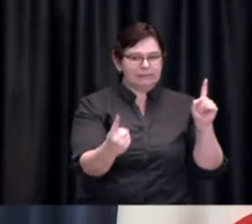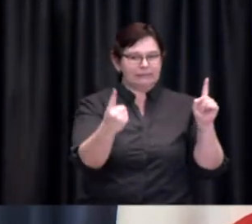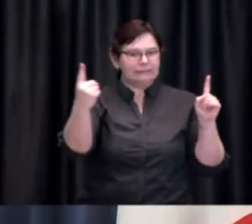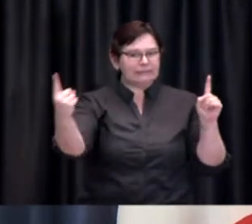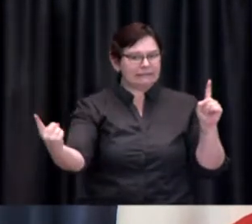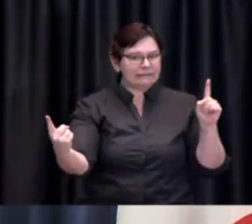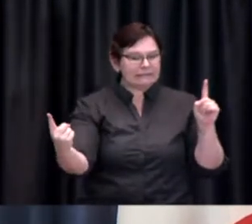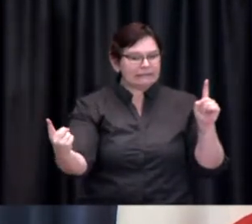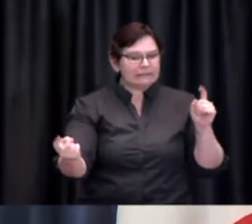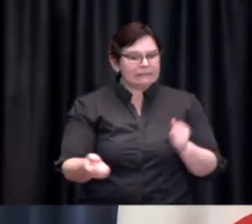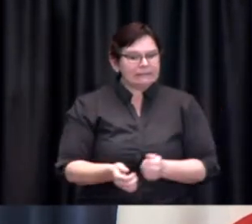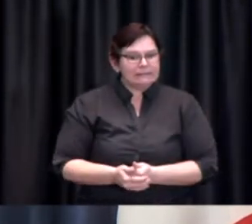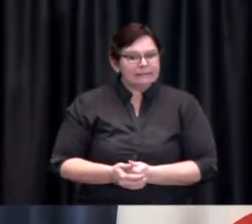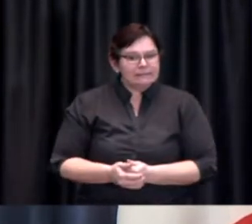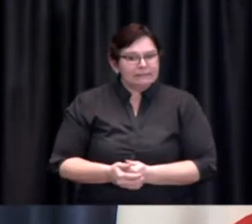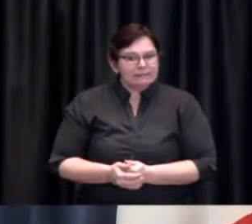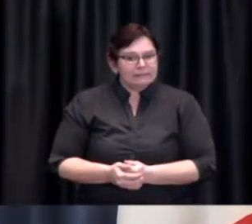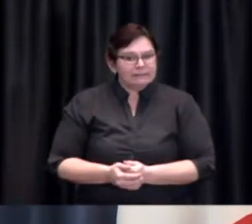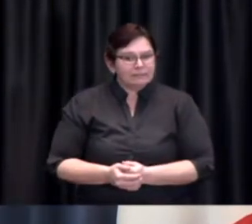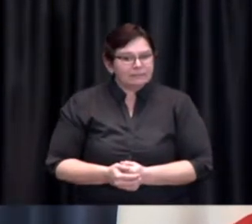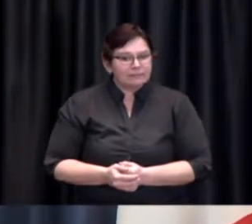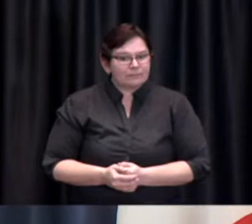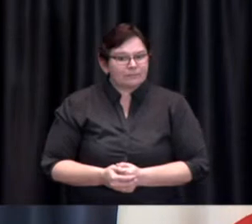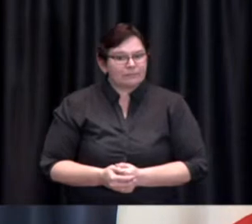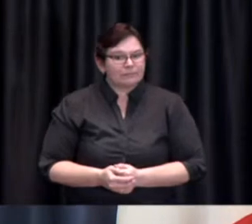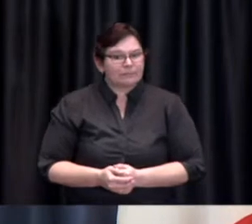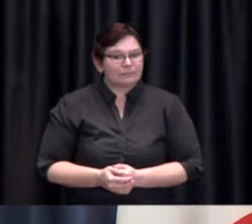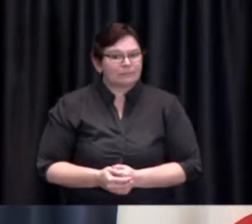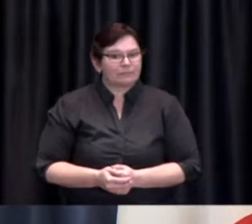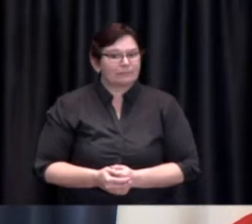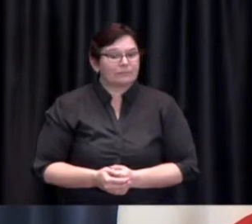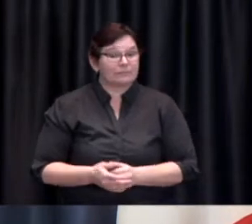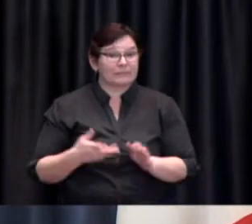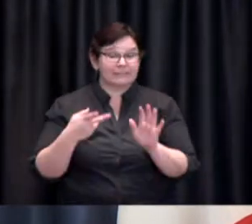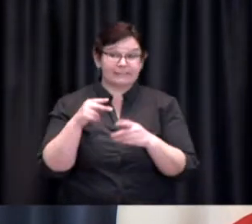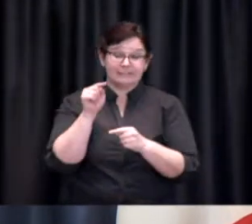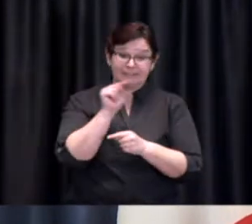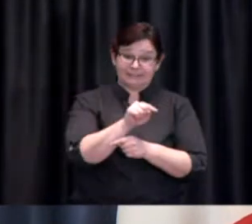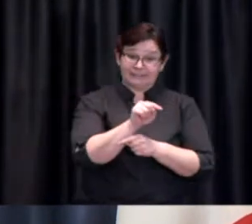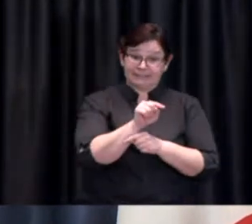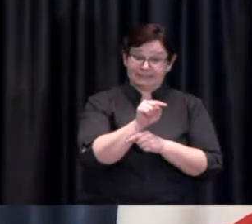It means that our epidemic is in a position where it is again growing.